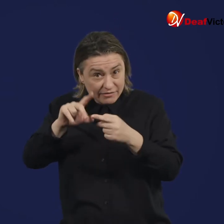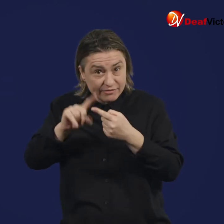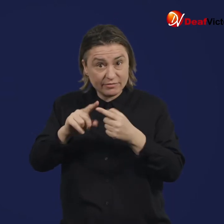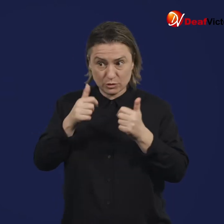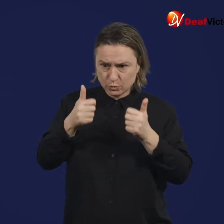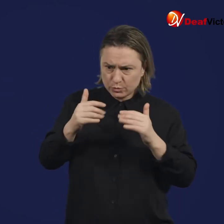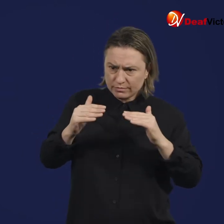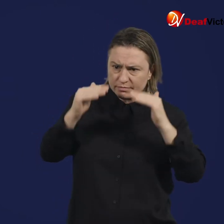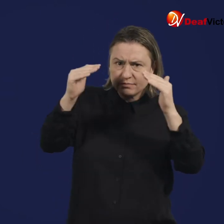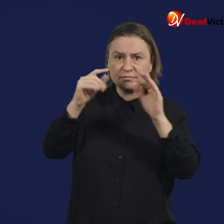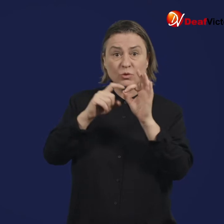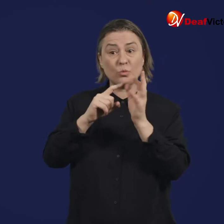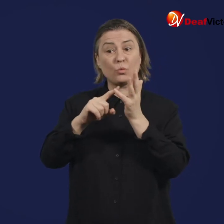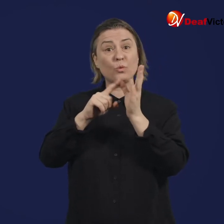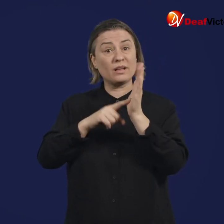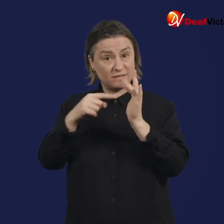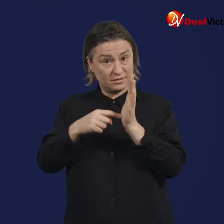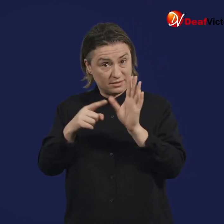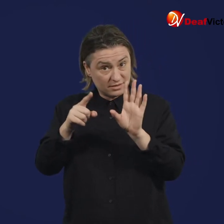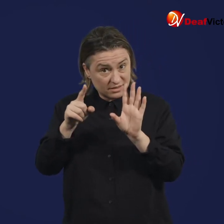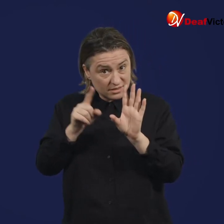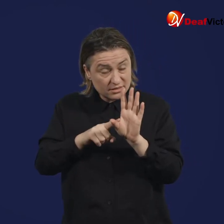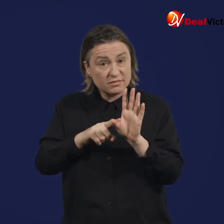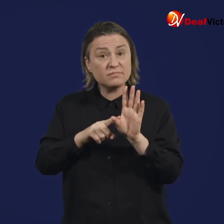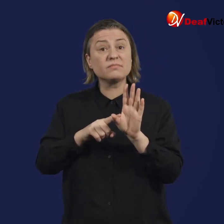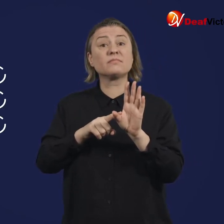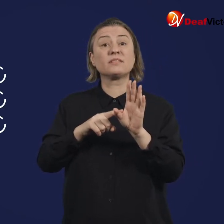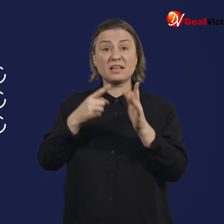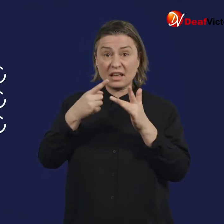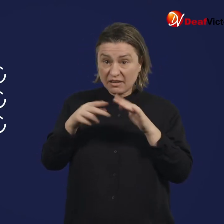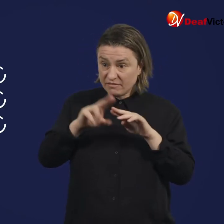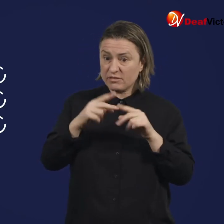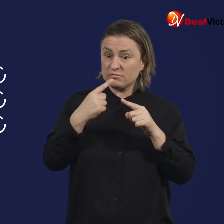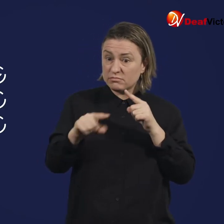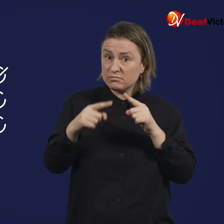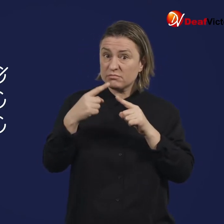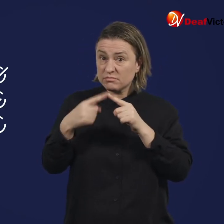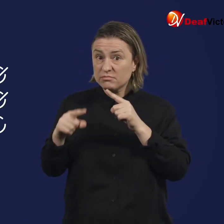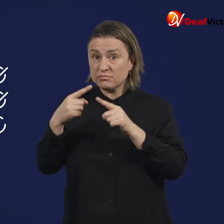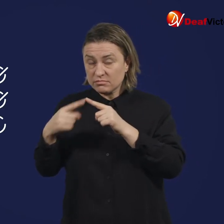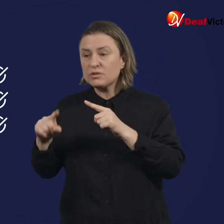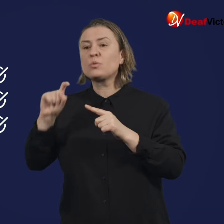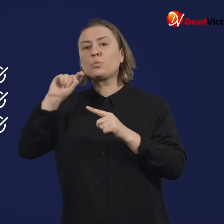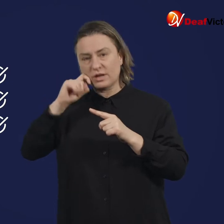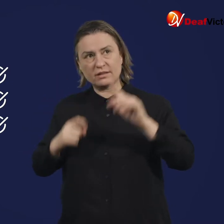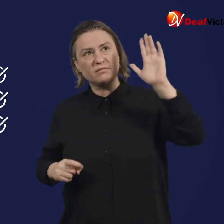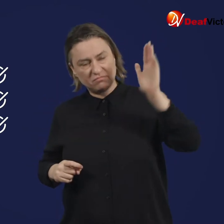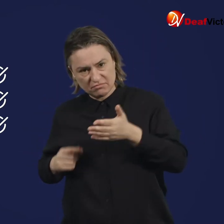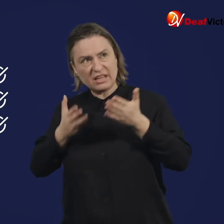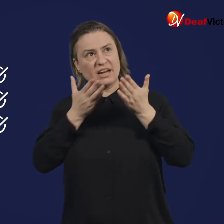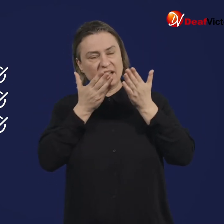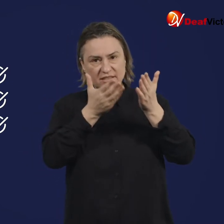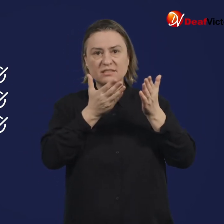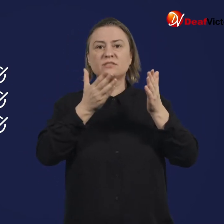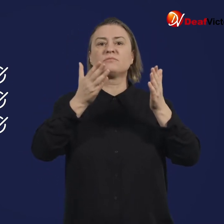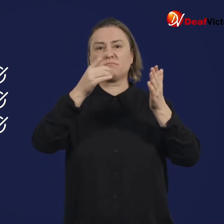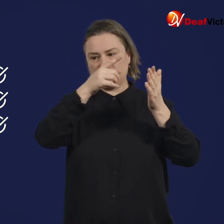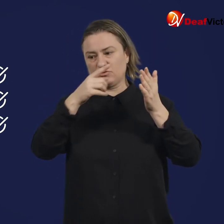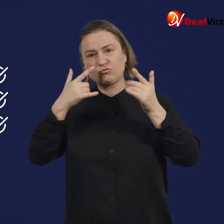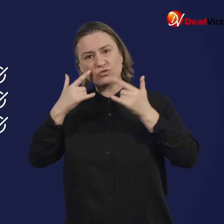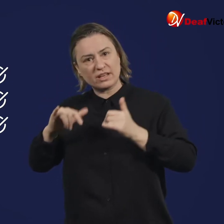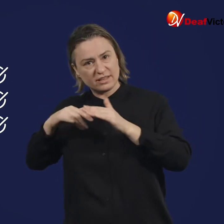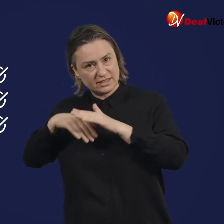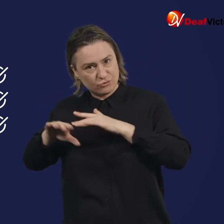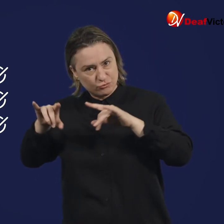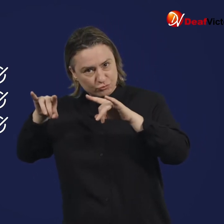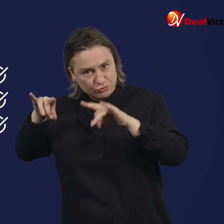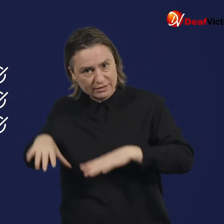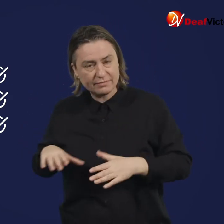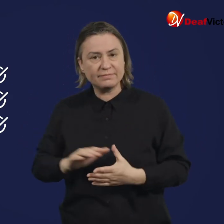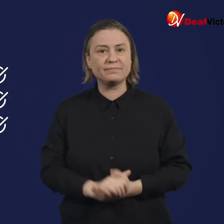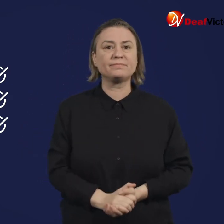The quality of the vaccination is assessed and if safety and efficacy checks are passed, it is approved for trial in Australia.